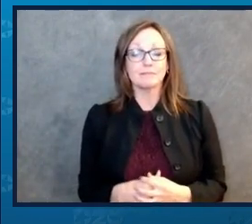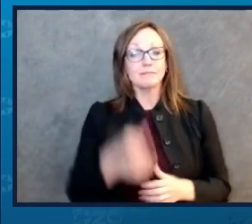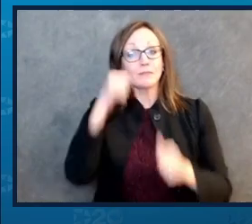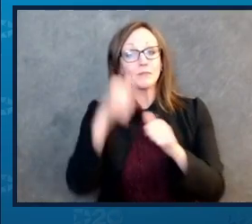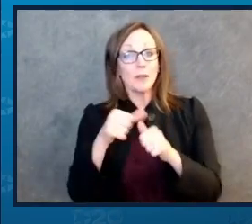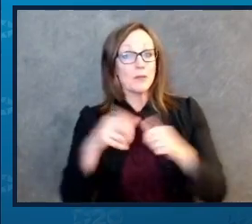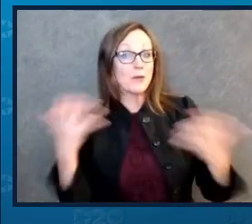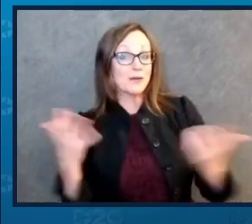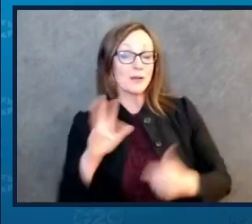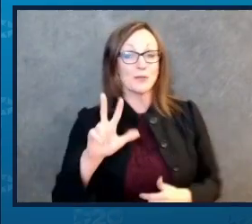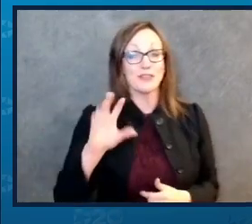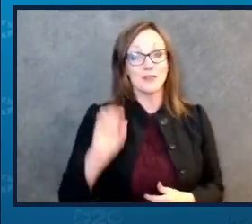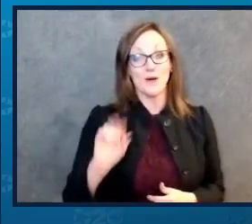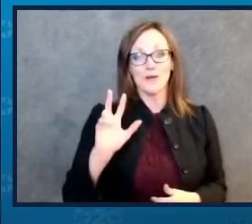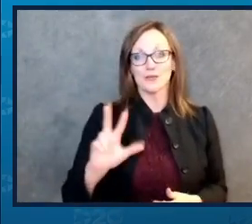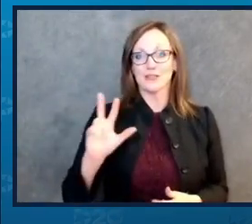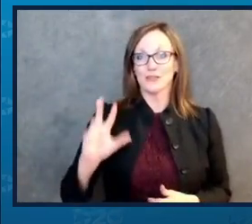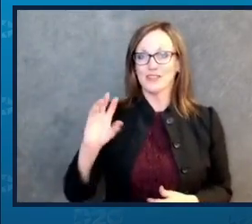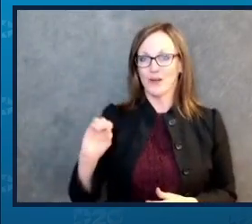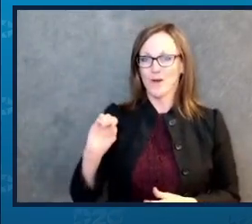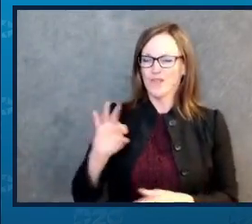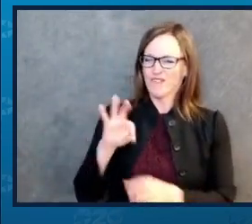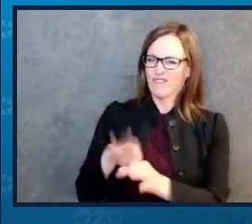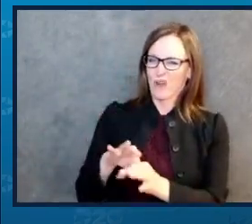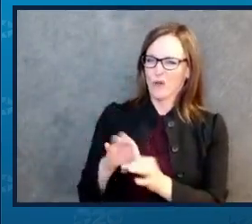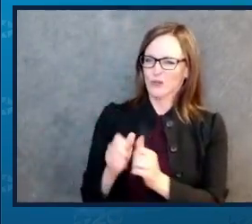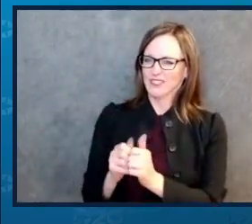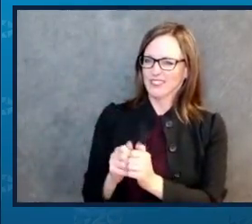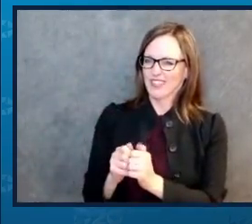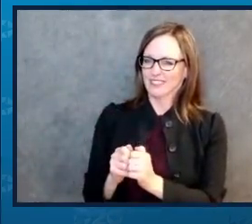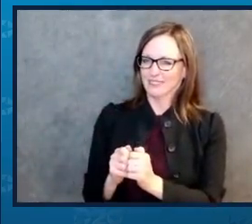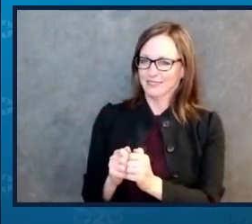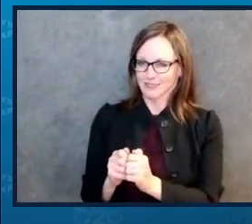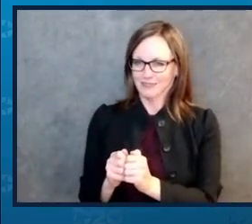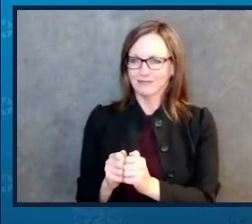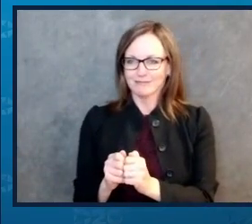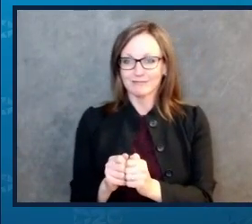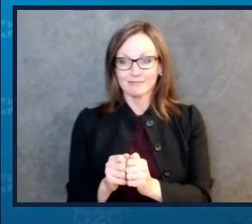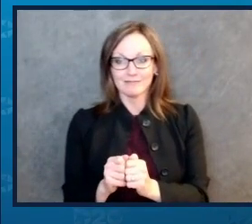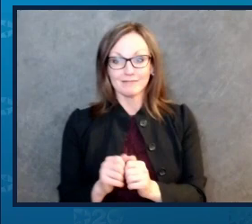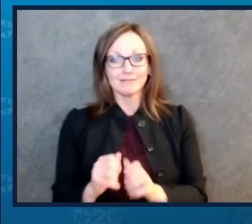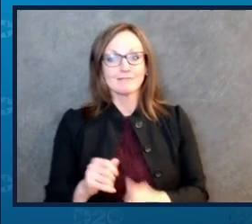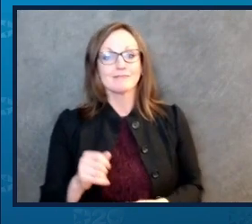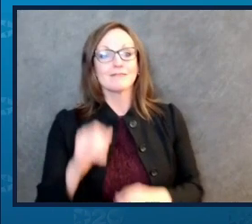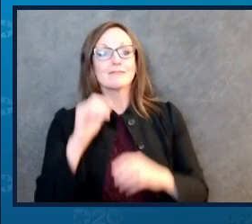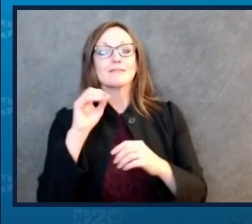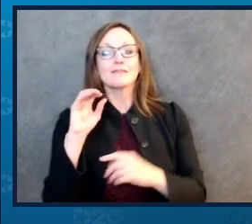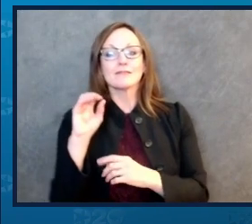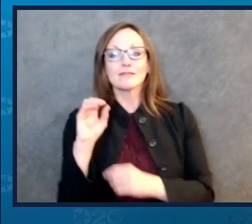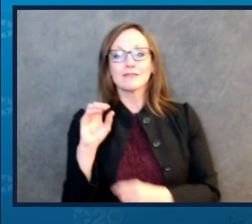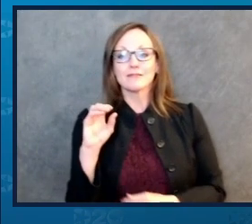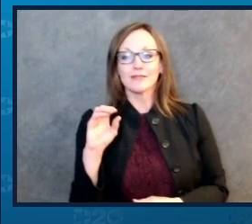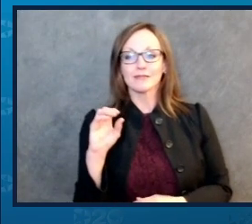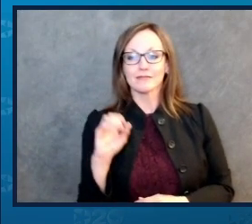THERE IS SOMETHING UNIQUE ABOUT AMERICA.